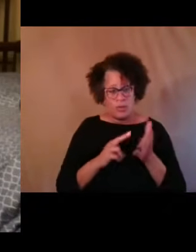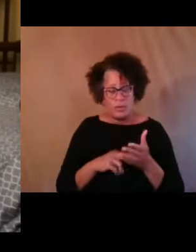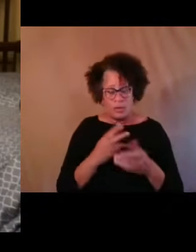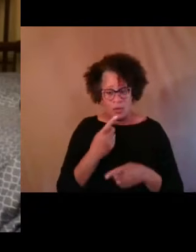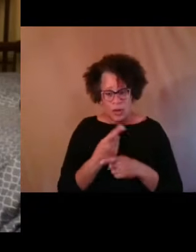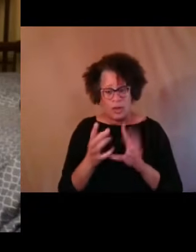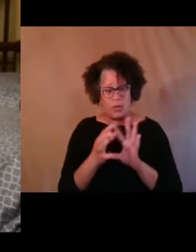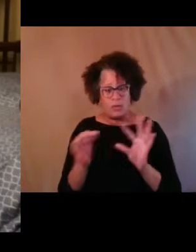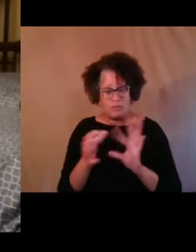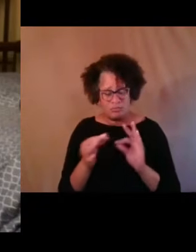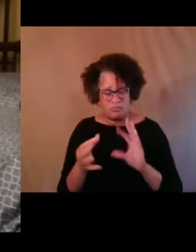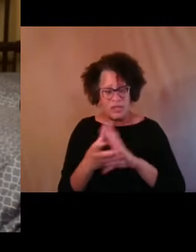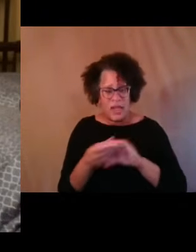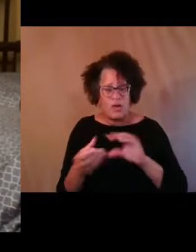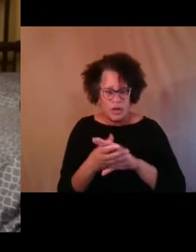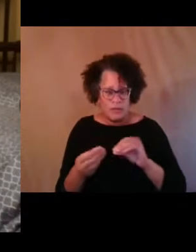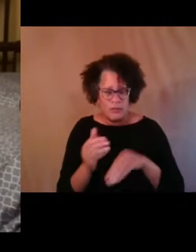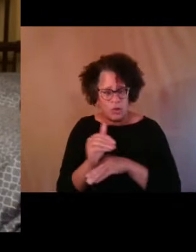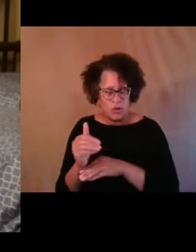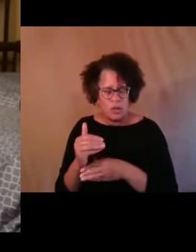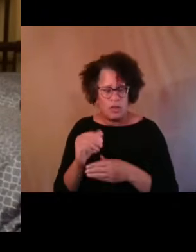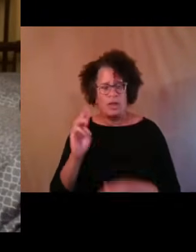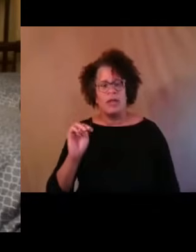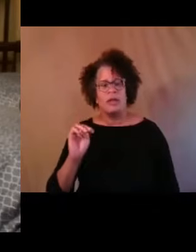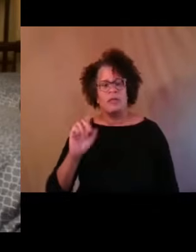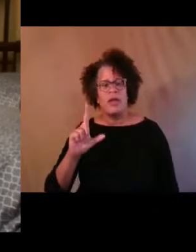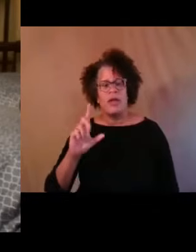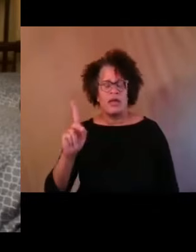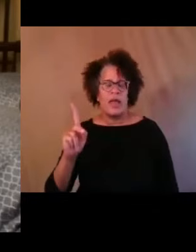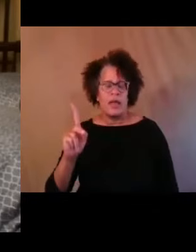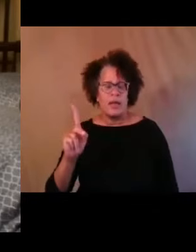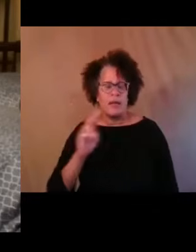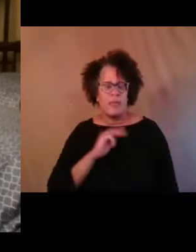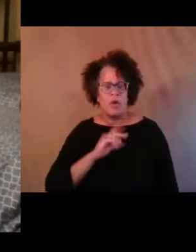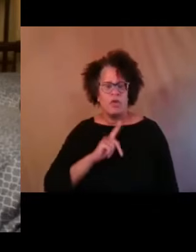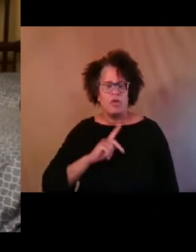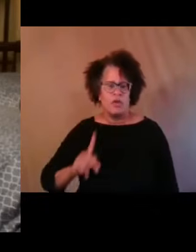And so when MLK wrote a letter from Birmingham Jail,